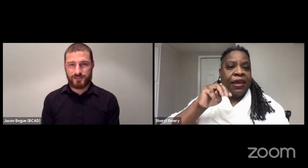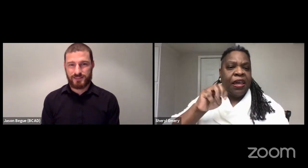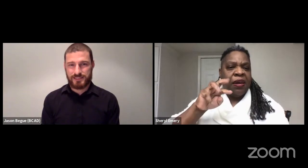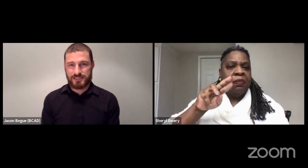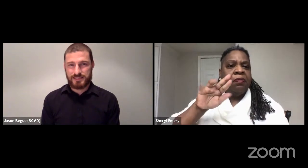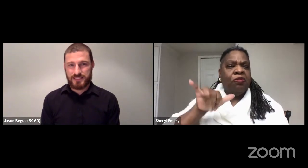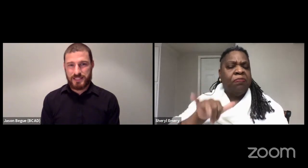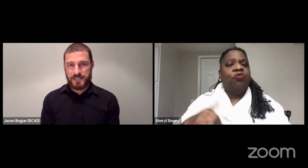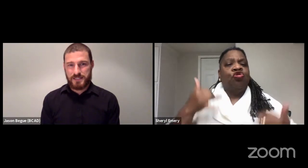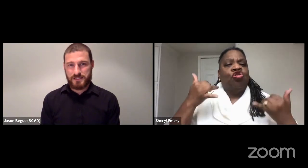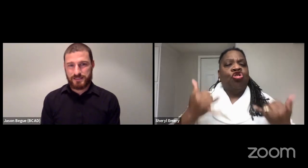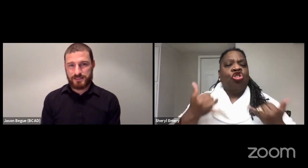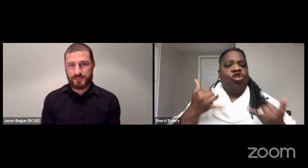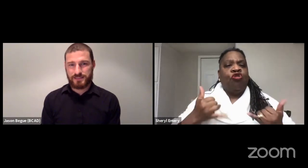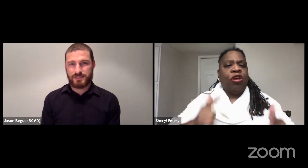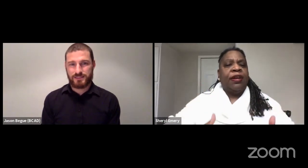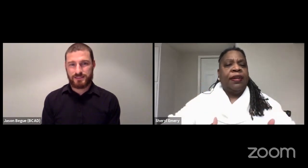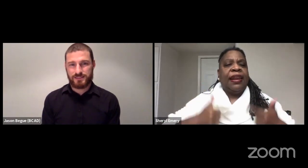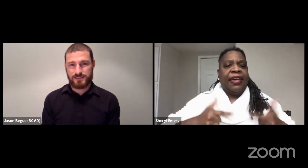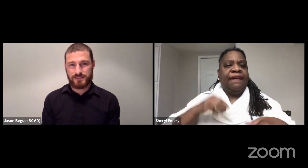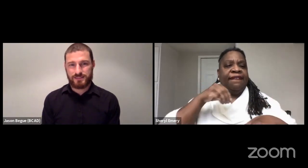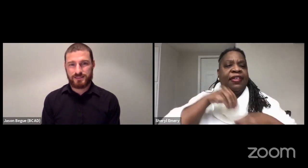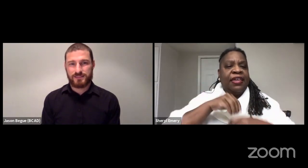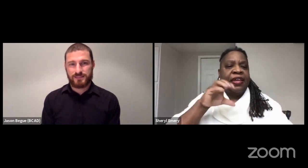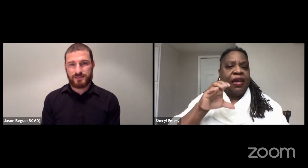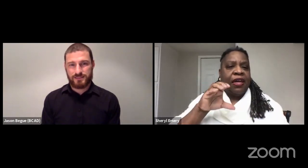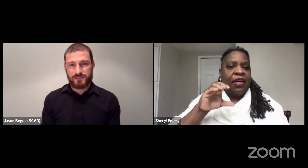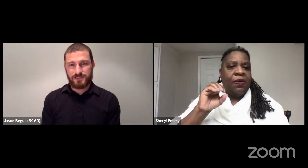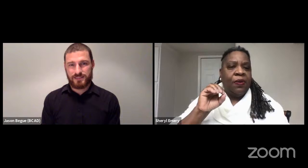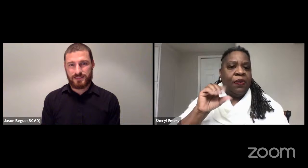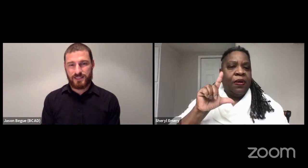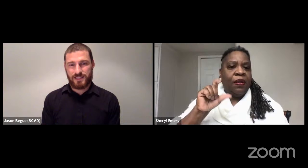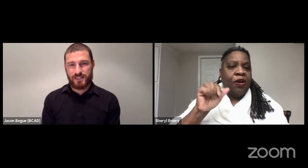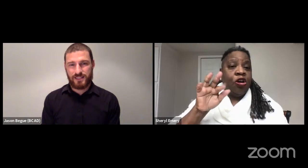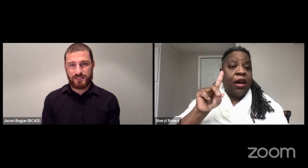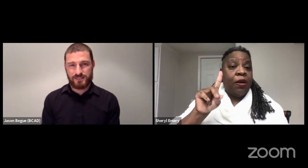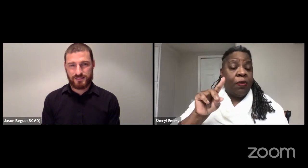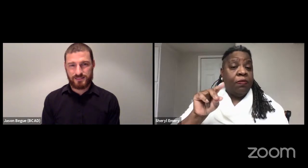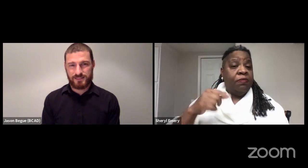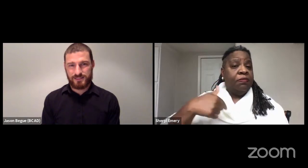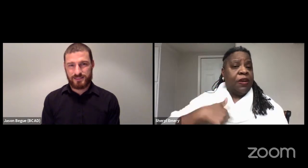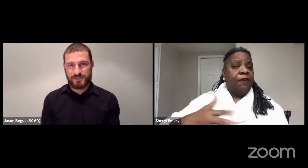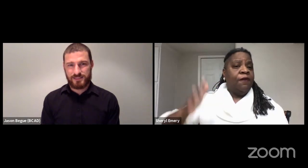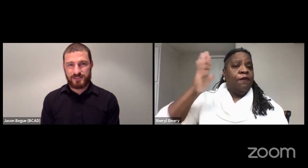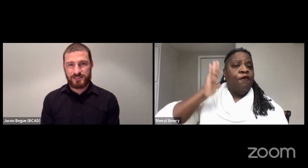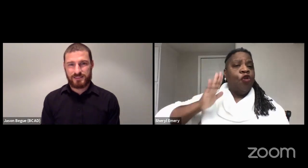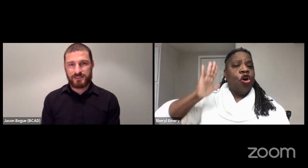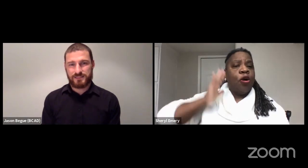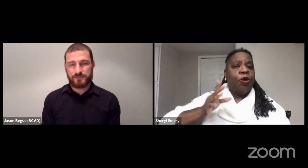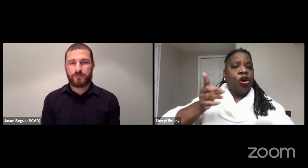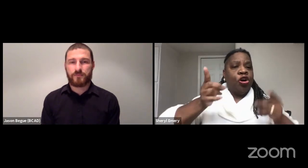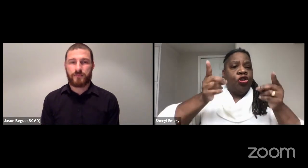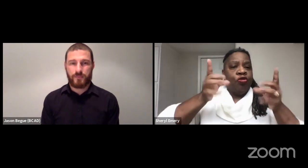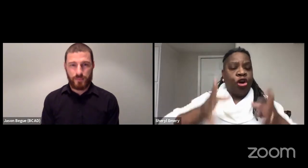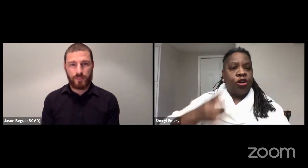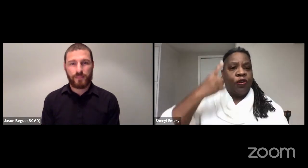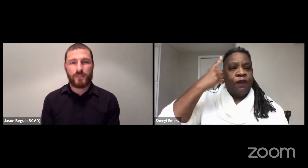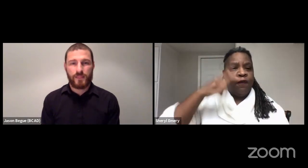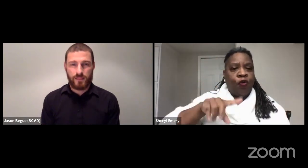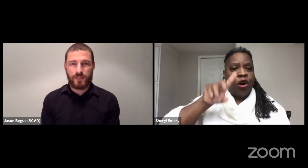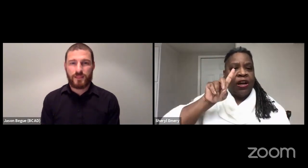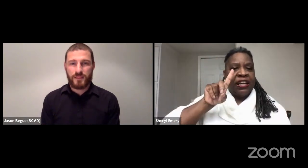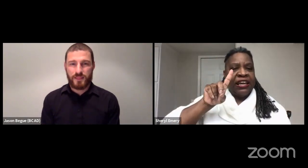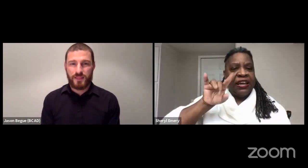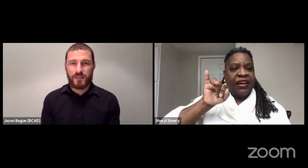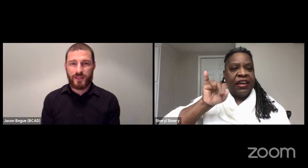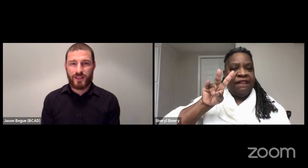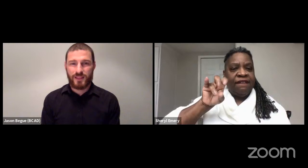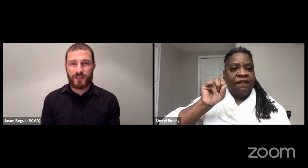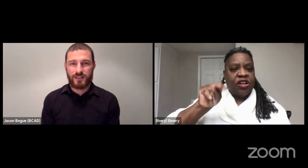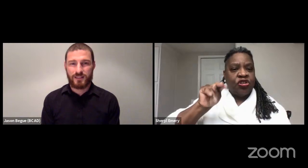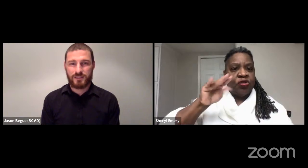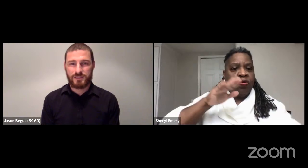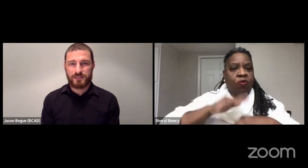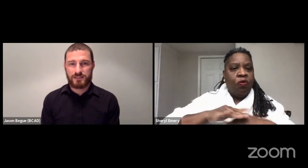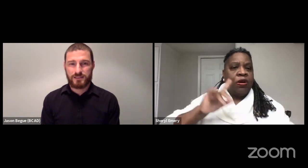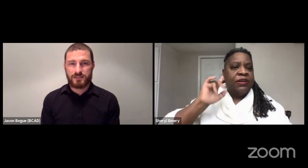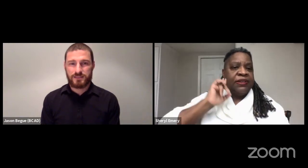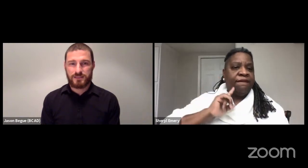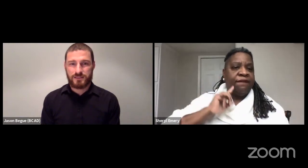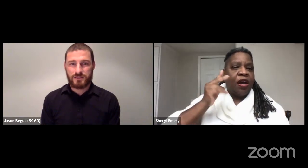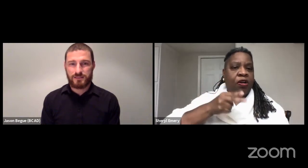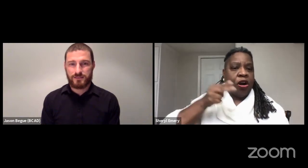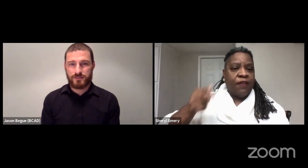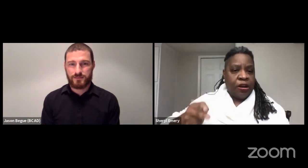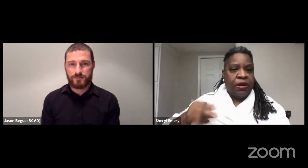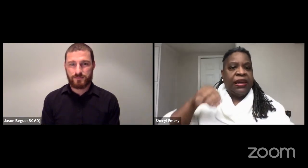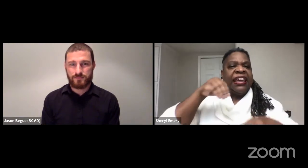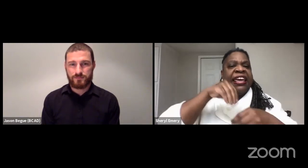is Sheryl Emery. I currently reside in Colorado. I am the former Director for the Division